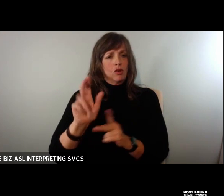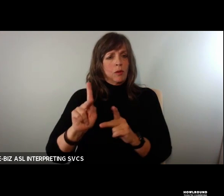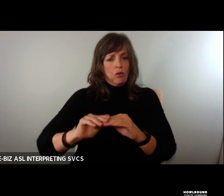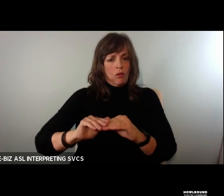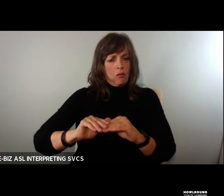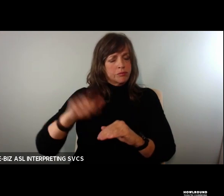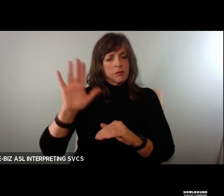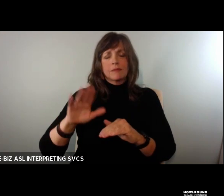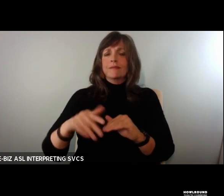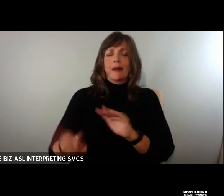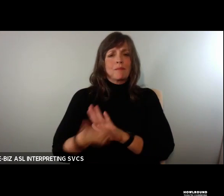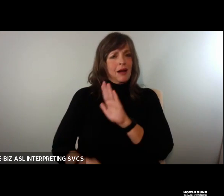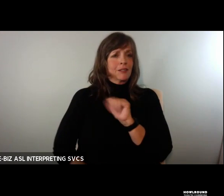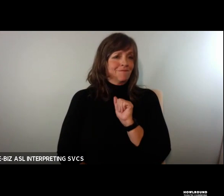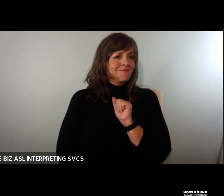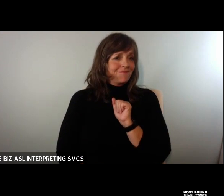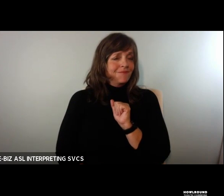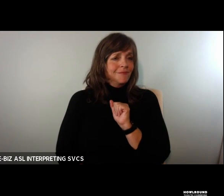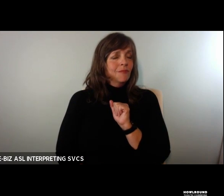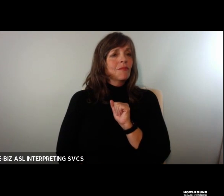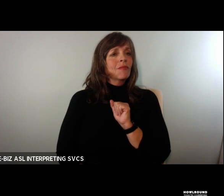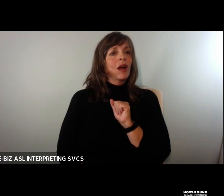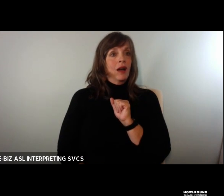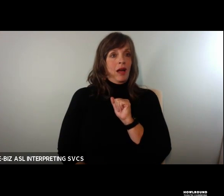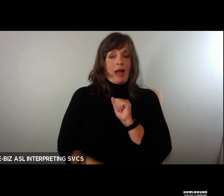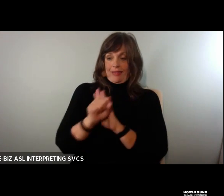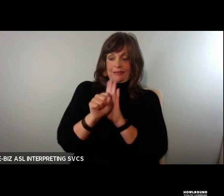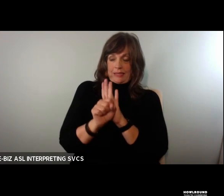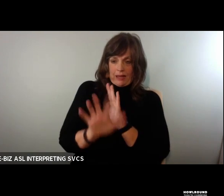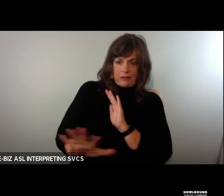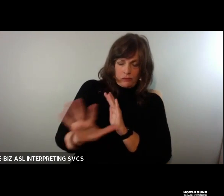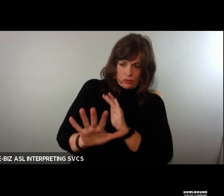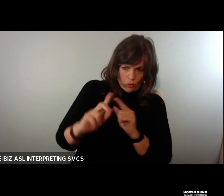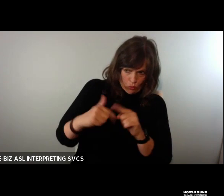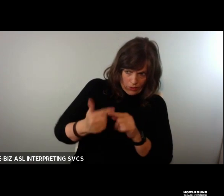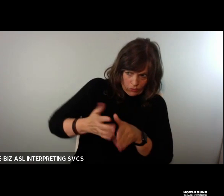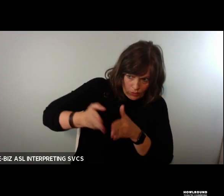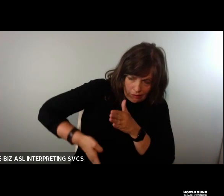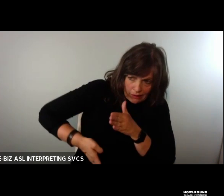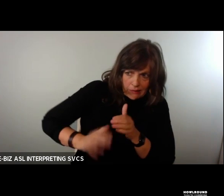So it's not clear to us when that will end, if it will end, and the CDC just today,